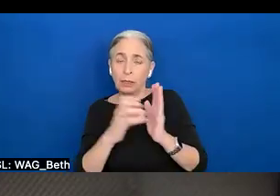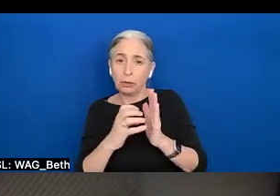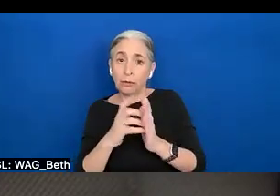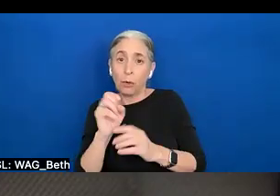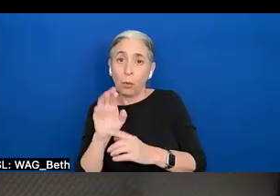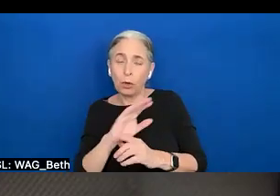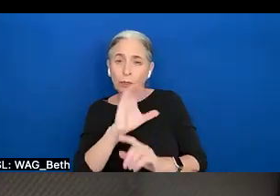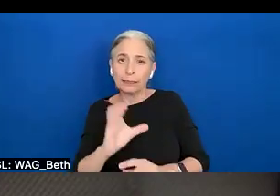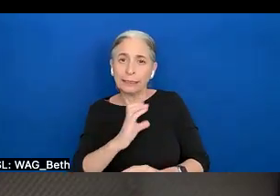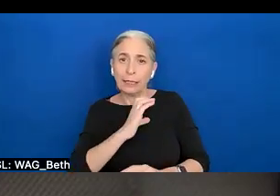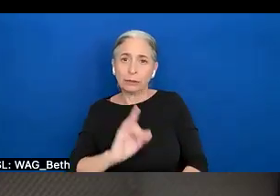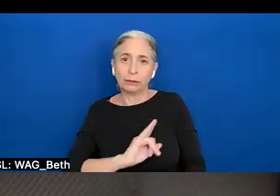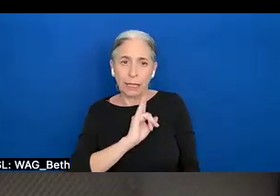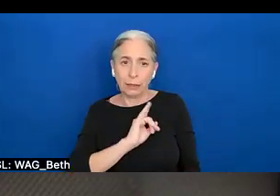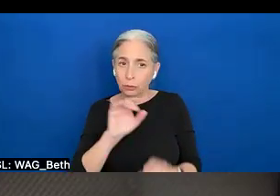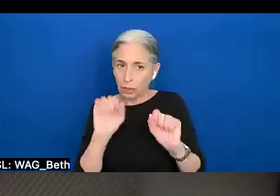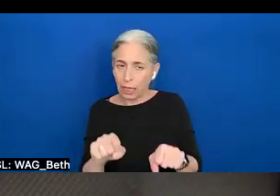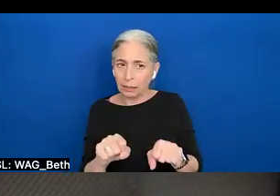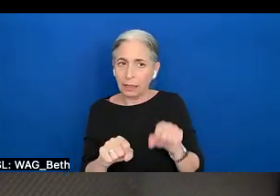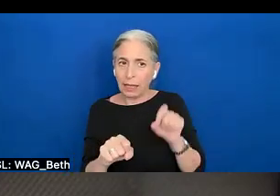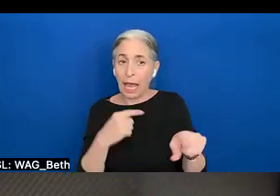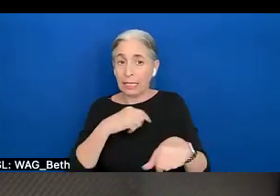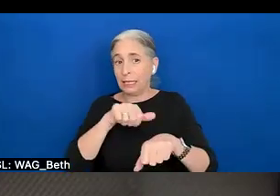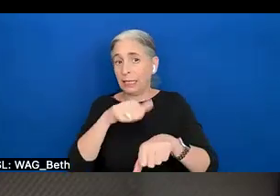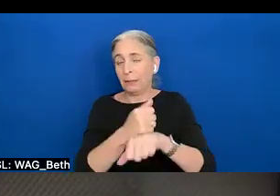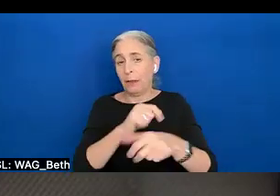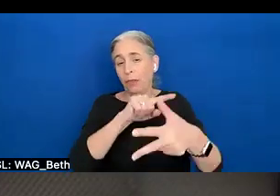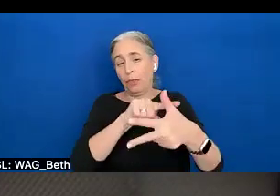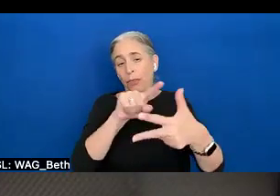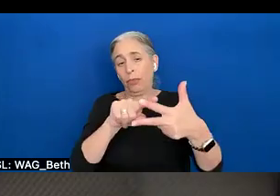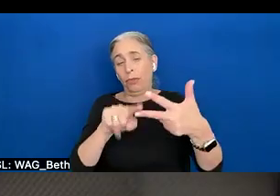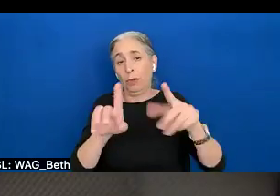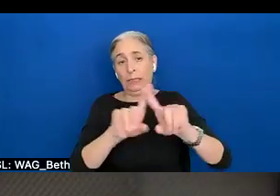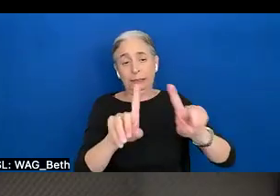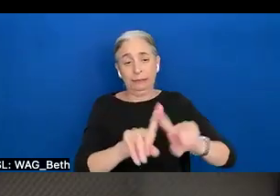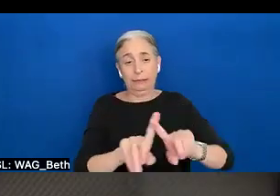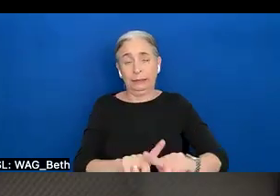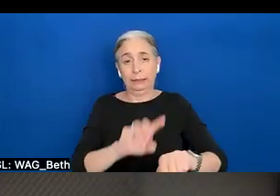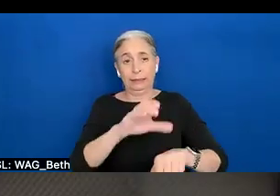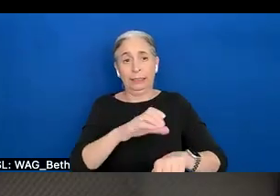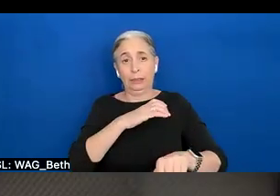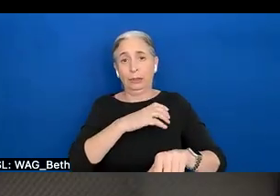styles. In this case, I set up three different character styles